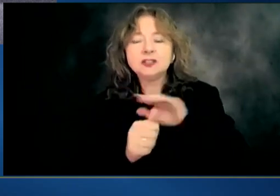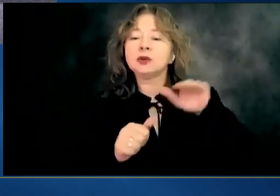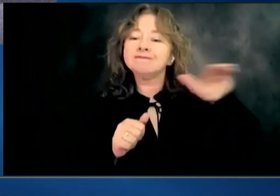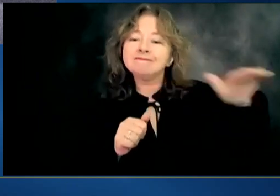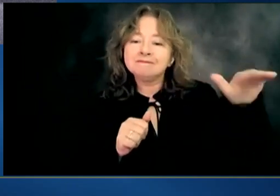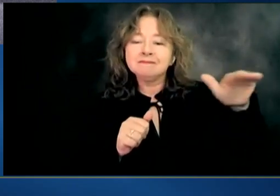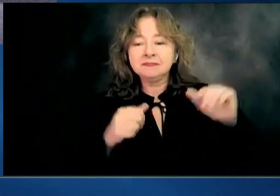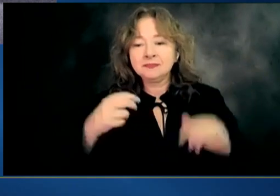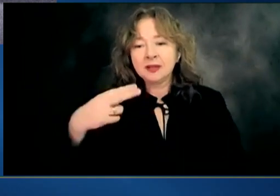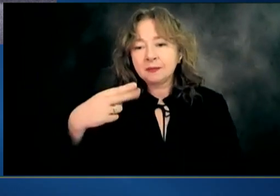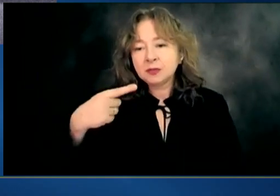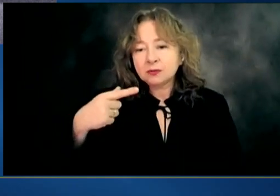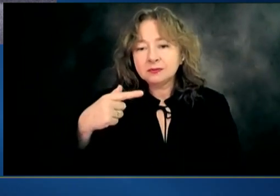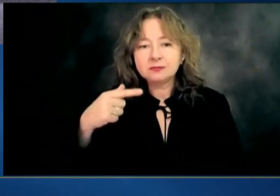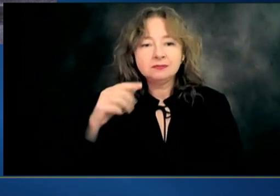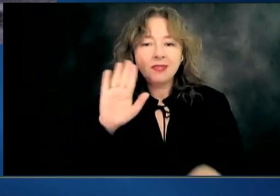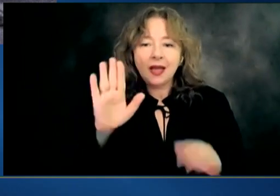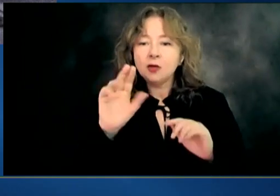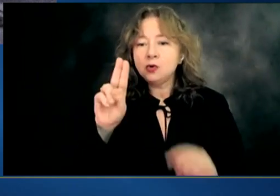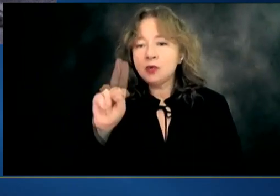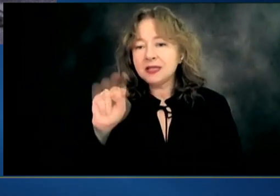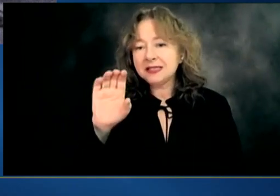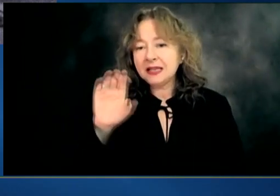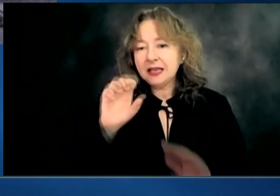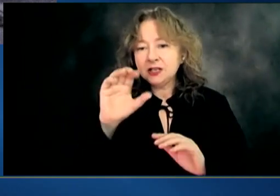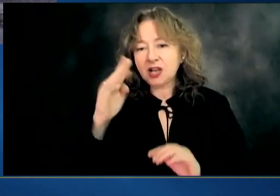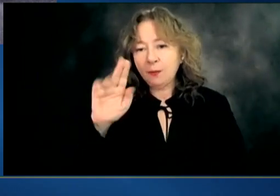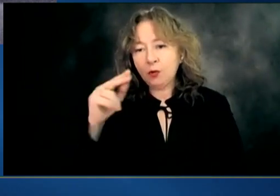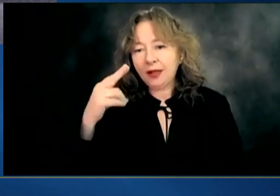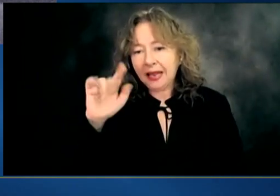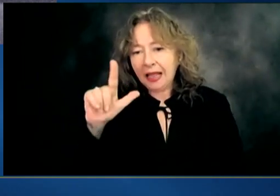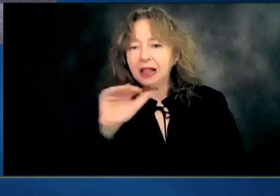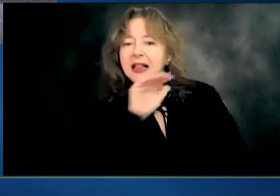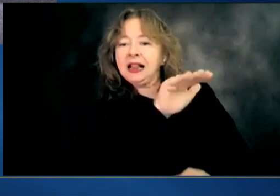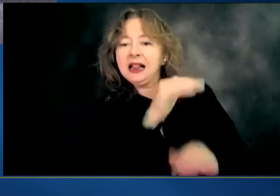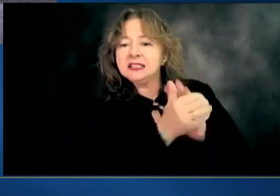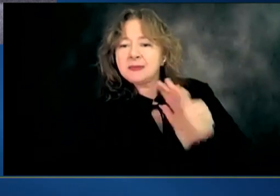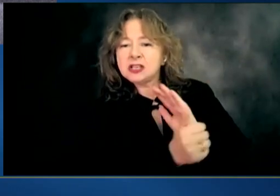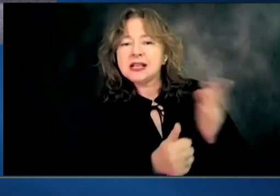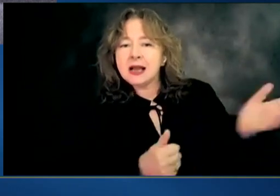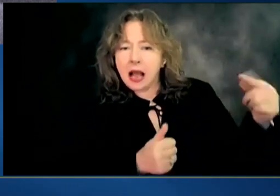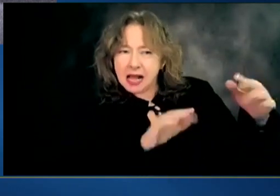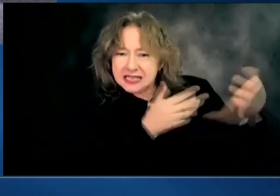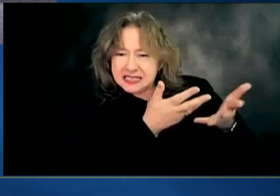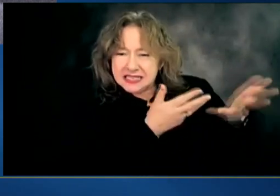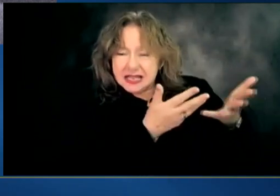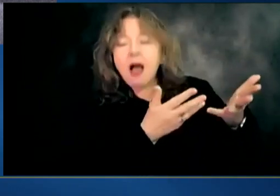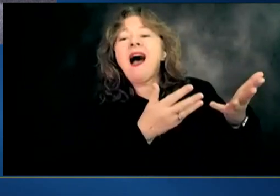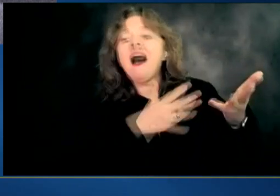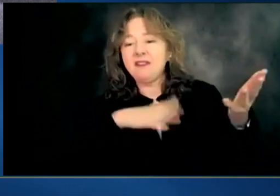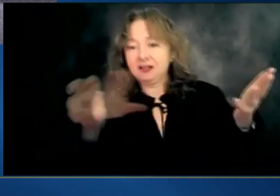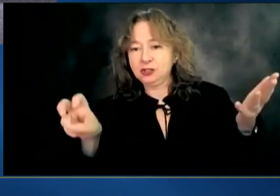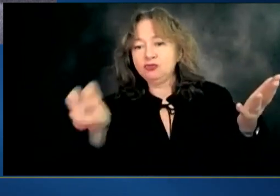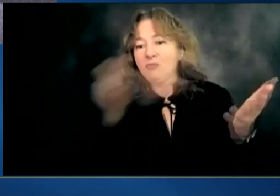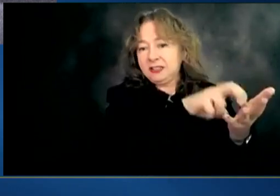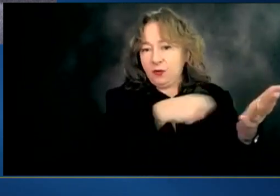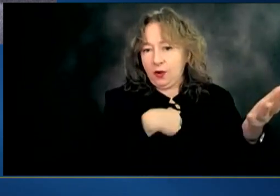at UNC Chapel Hill. They transferred me to Chapel Hill, where I spent weeks in ICU recovering from